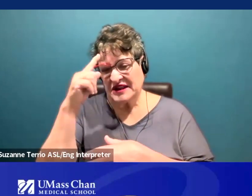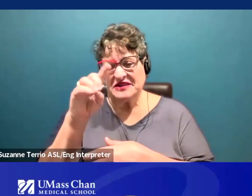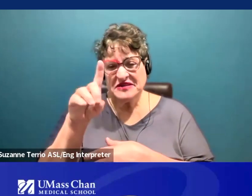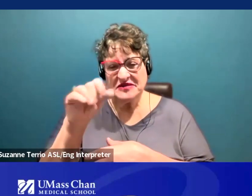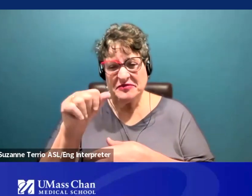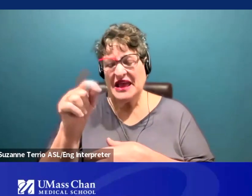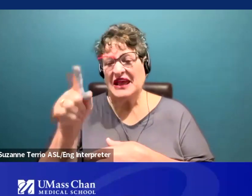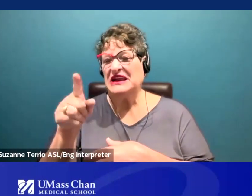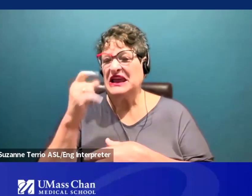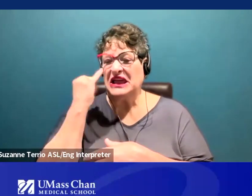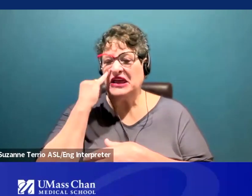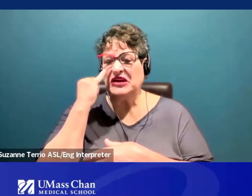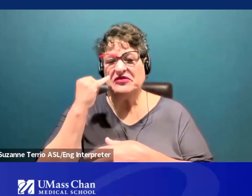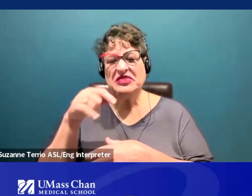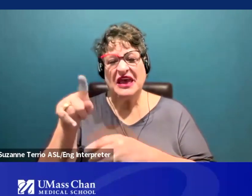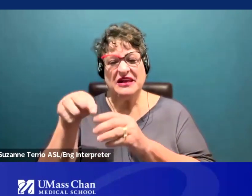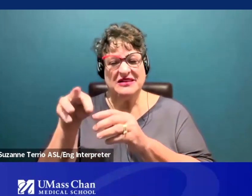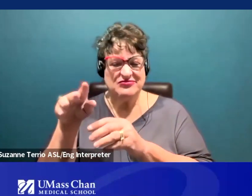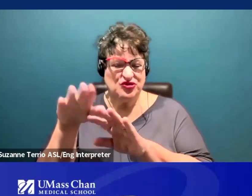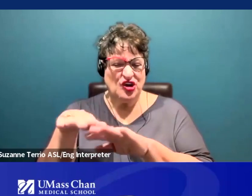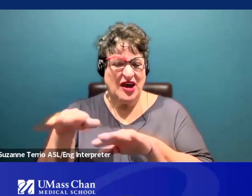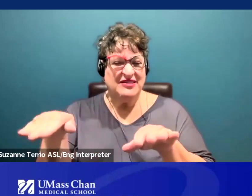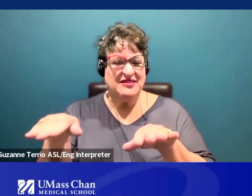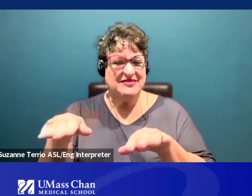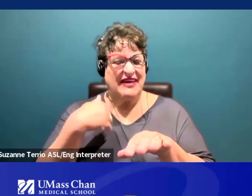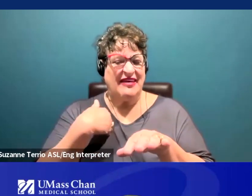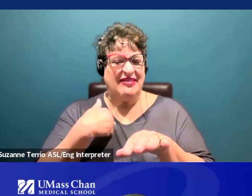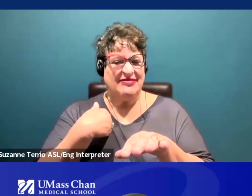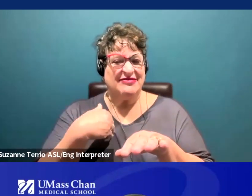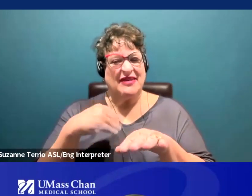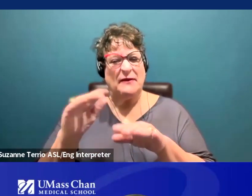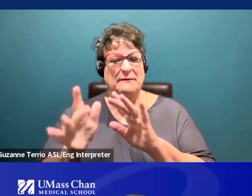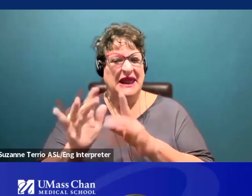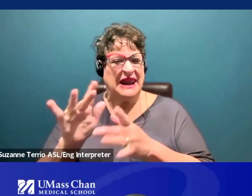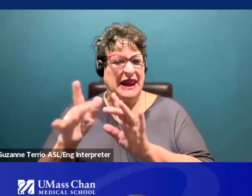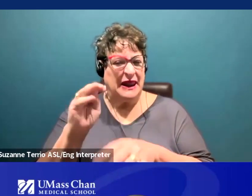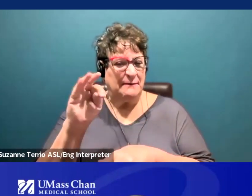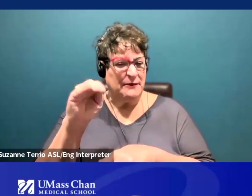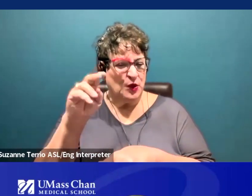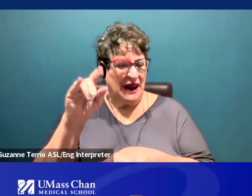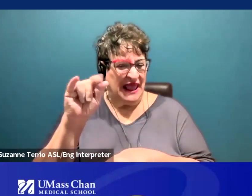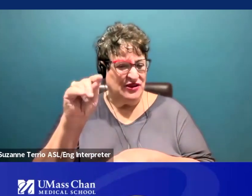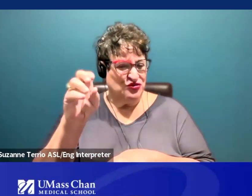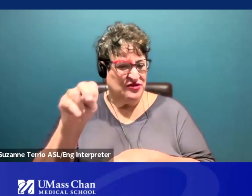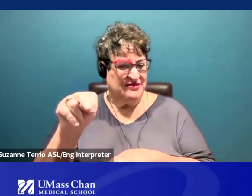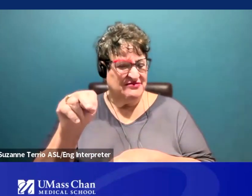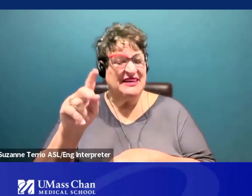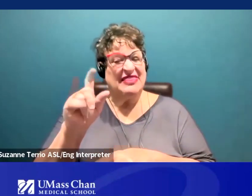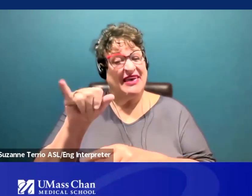she says that it's the child who has a cognitive disability. Thoughts about that?